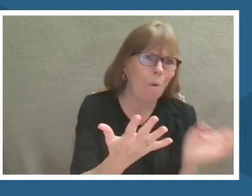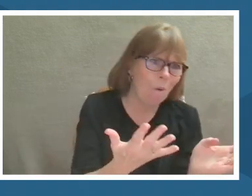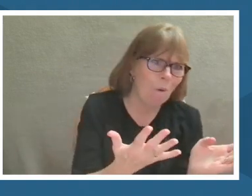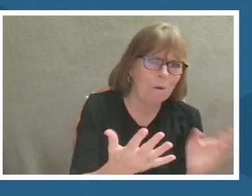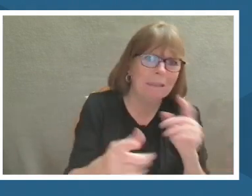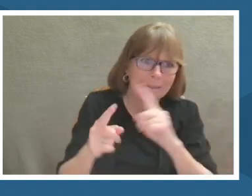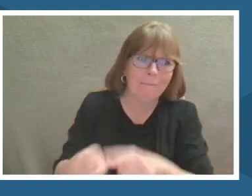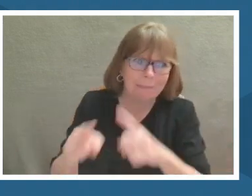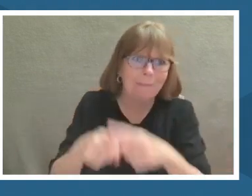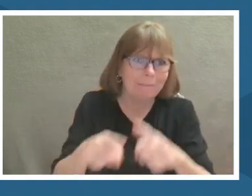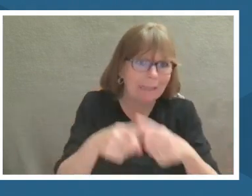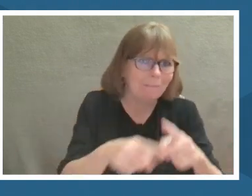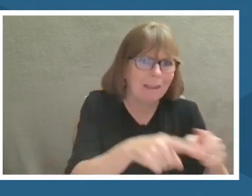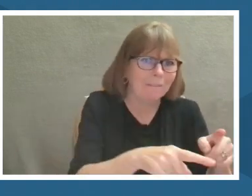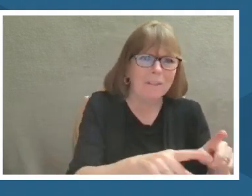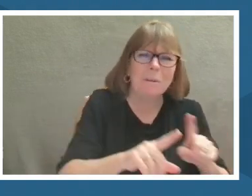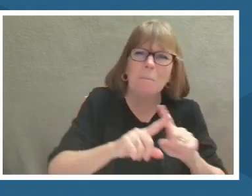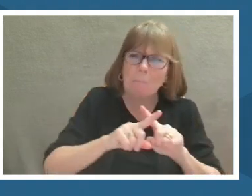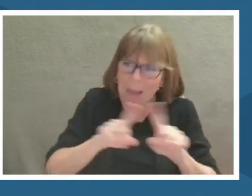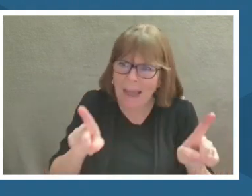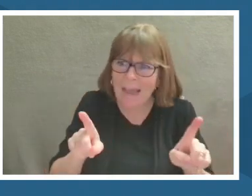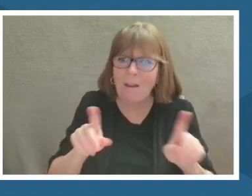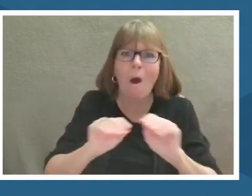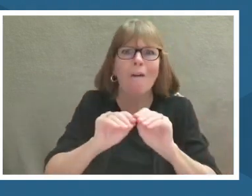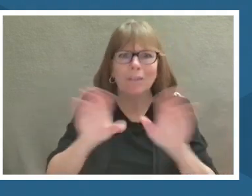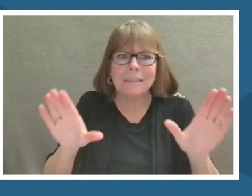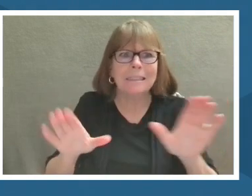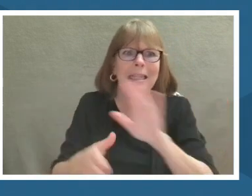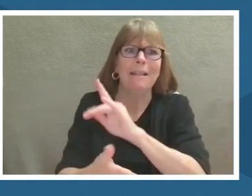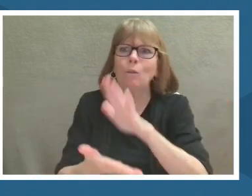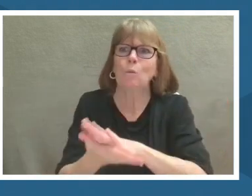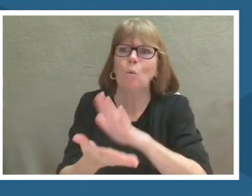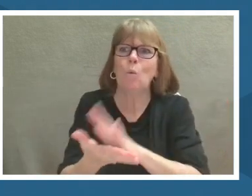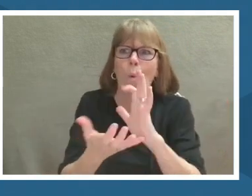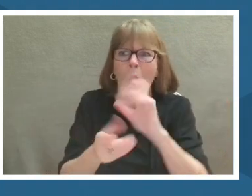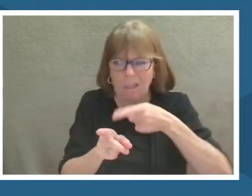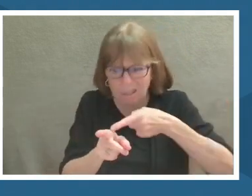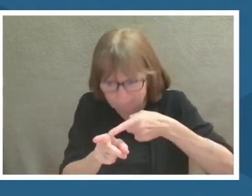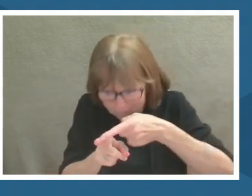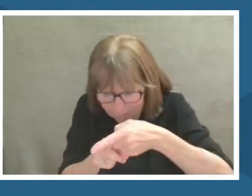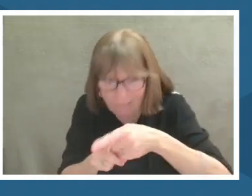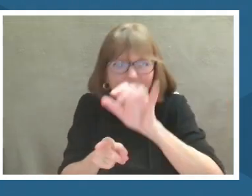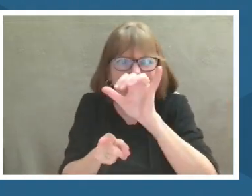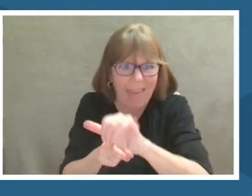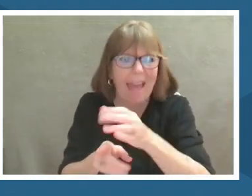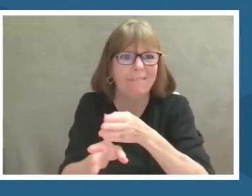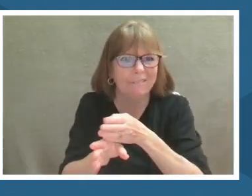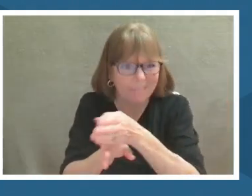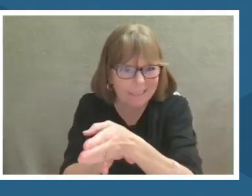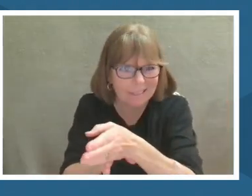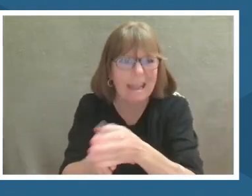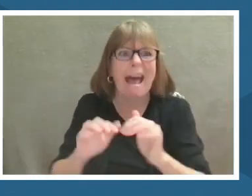you know structured around particular discipline and i would just say that